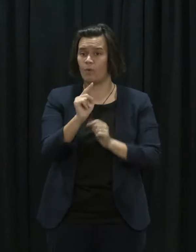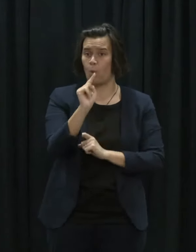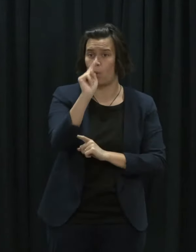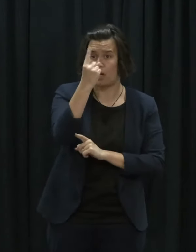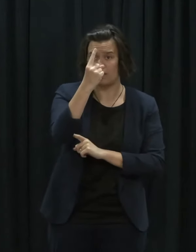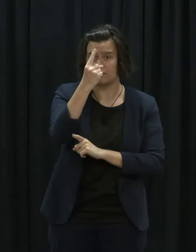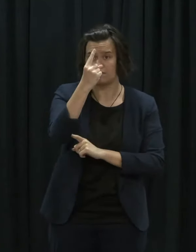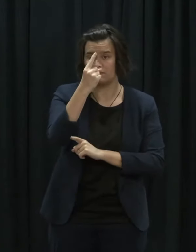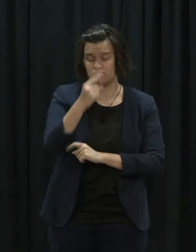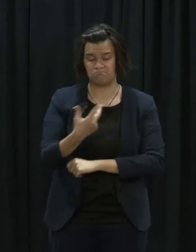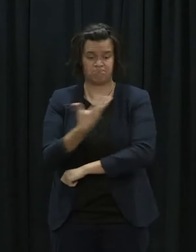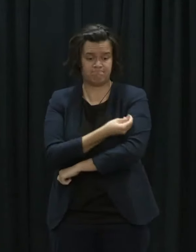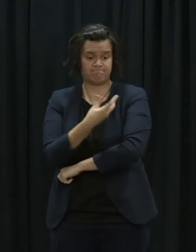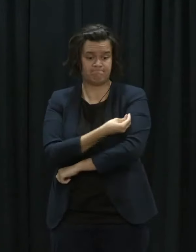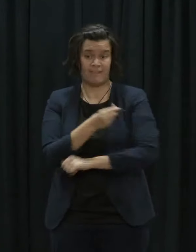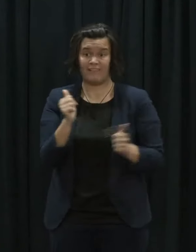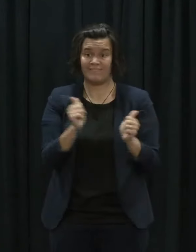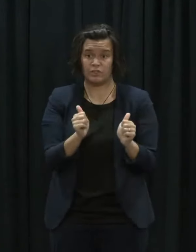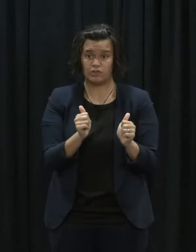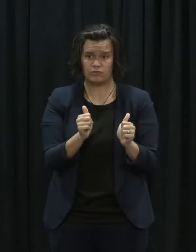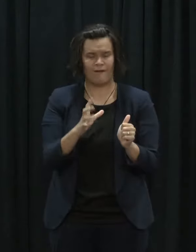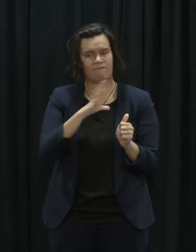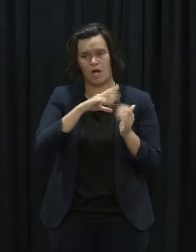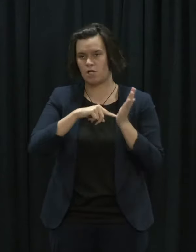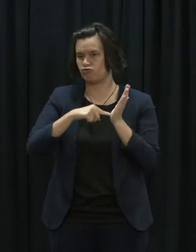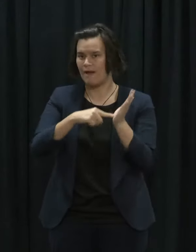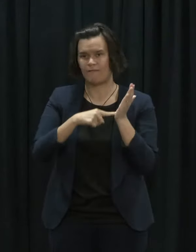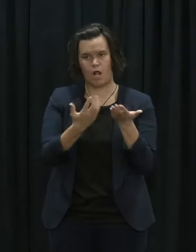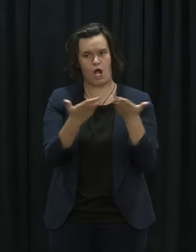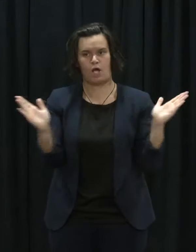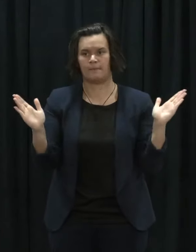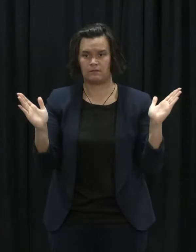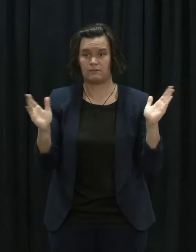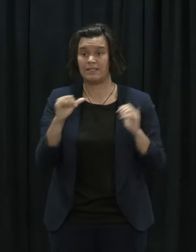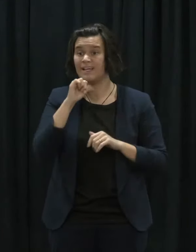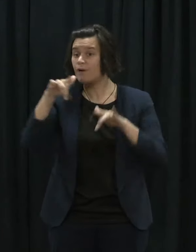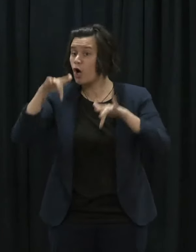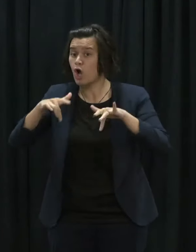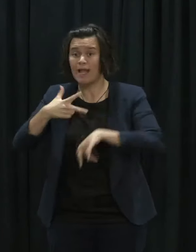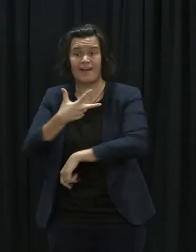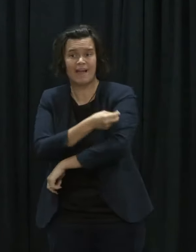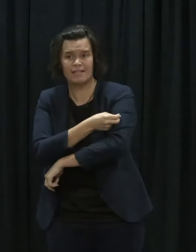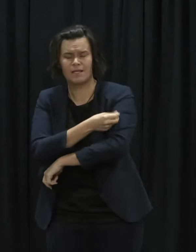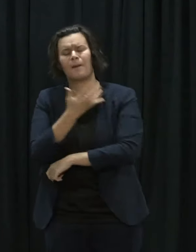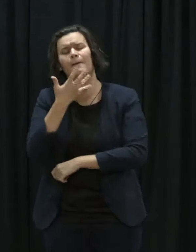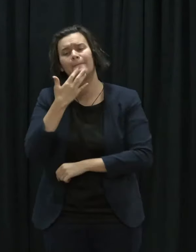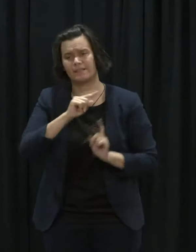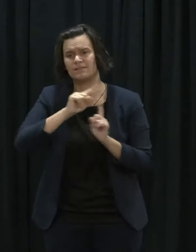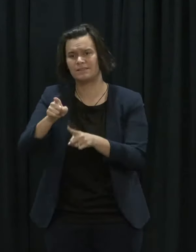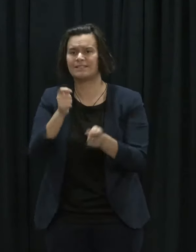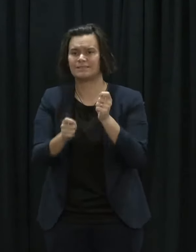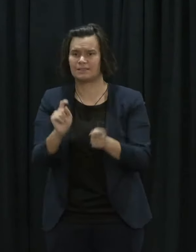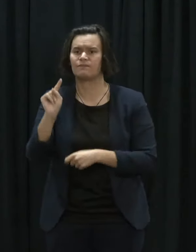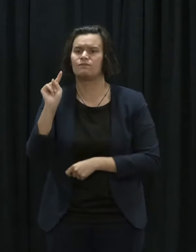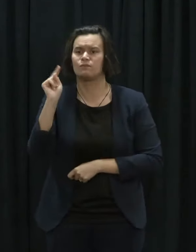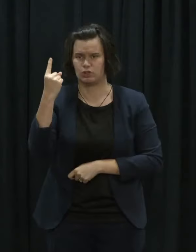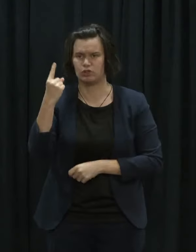Now what we are asking -- to ease them.